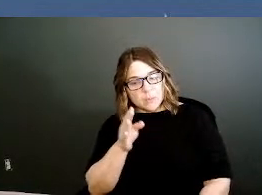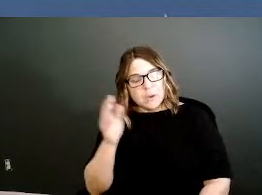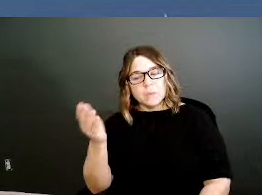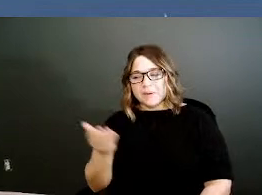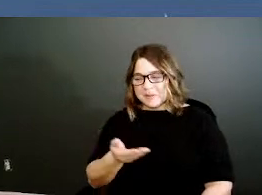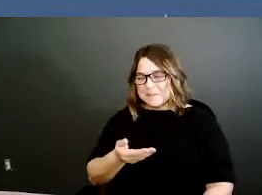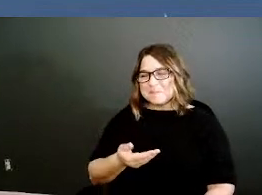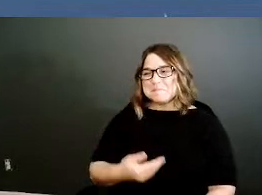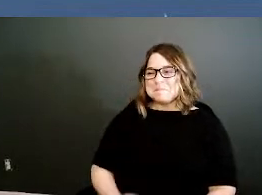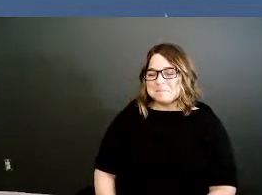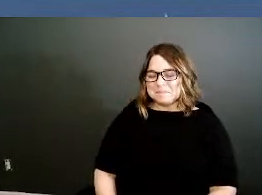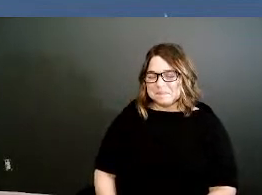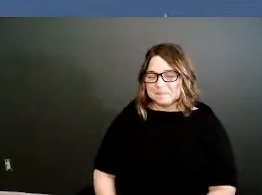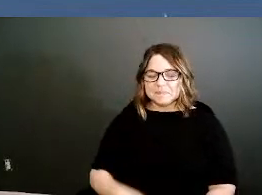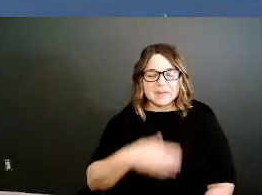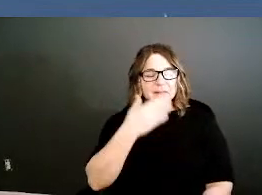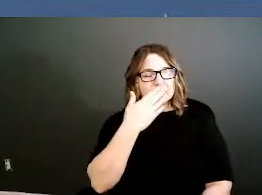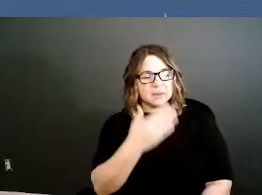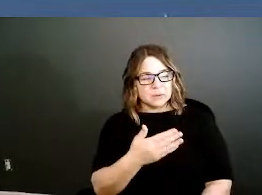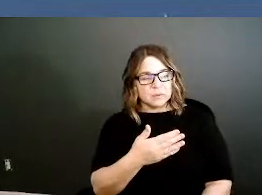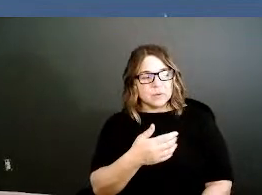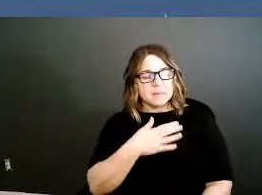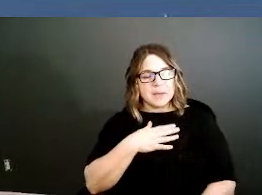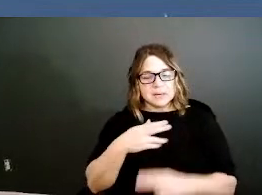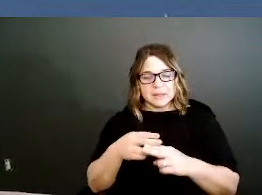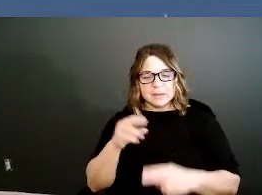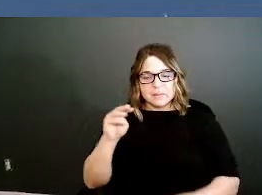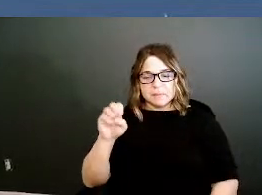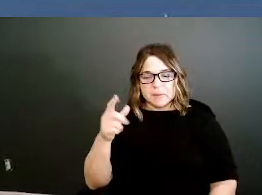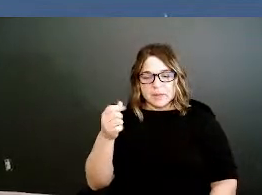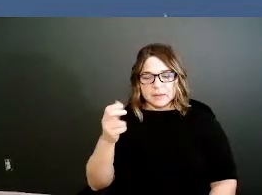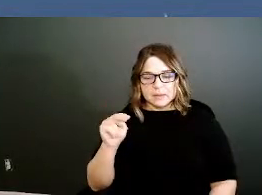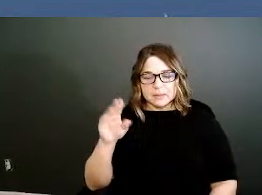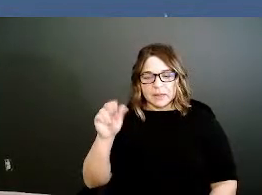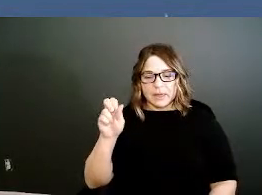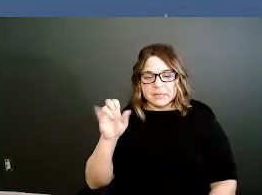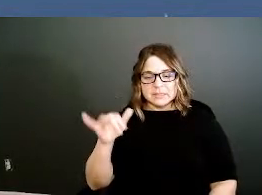IMPACTED BY POLICING IN MINNEAPOLIS. COUNCIL TONIGHT TO SHOW SOLIDARITY WITH THE PEOPLE MOST EXCUSE ME. NOT JACOB FREY.